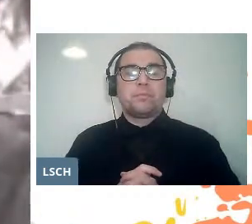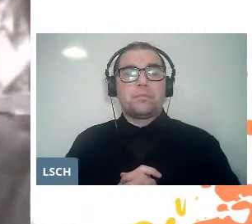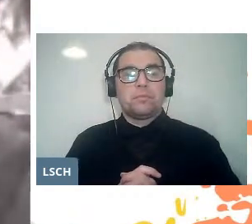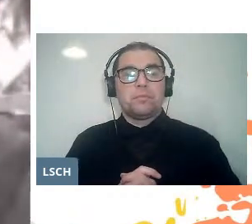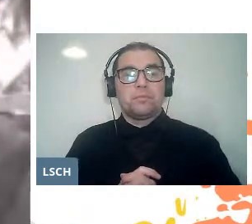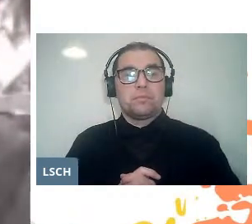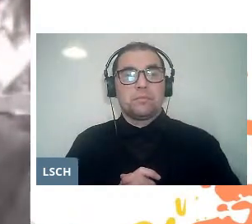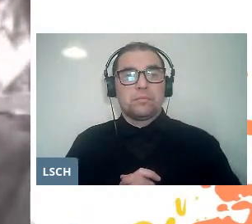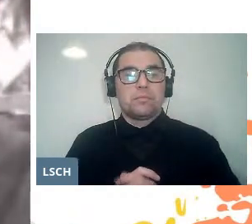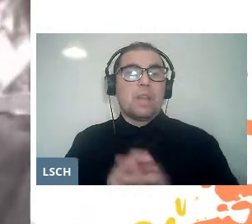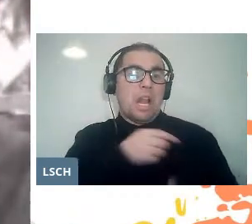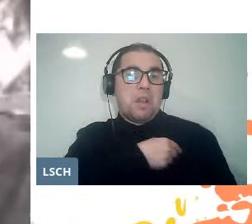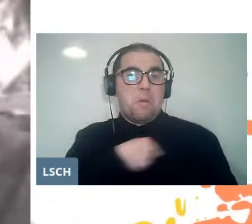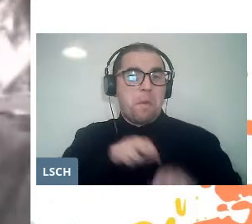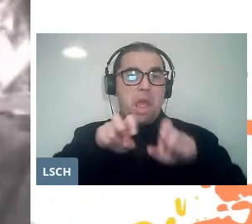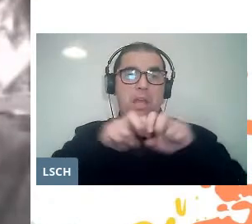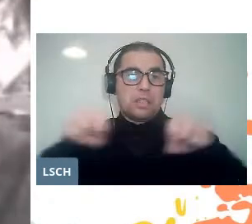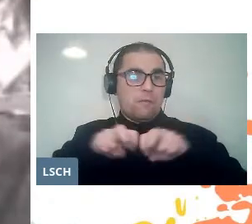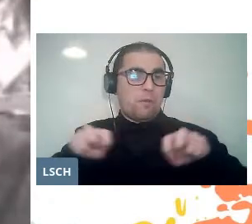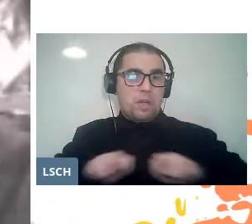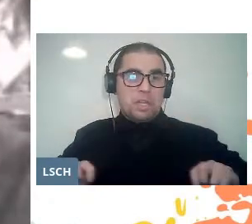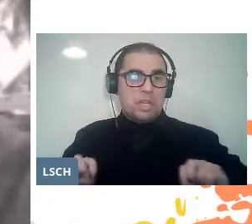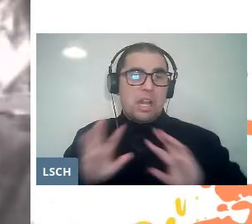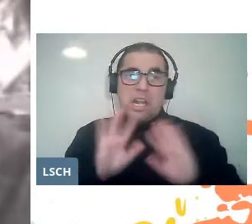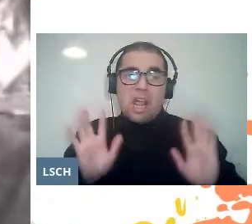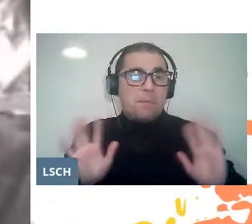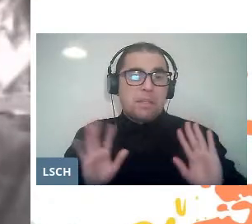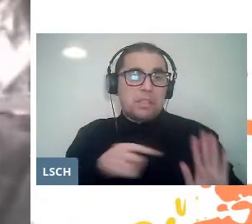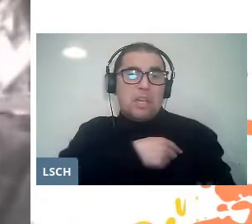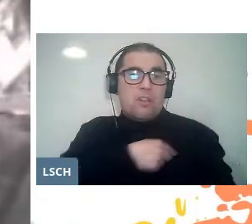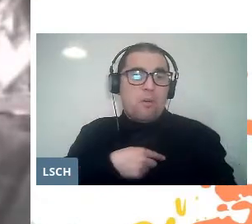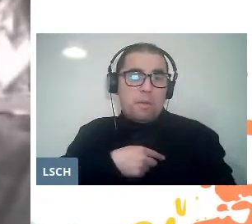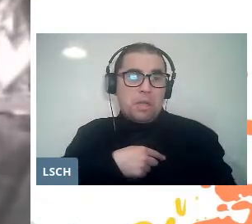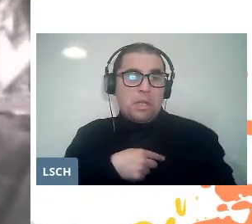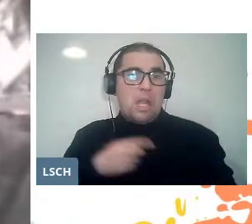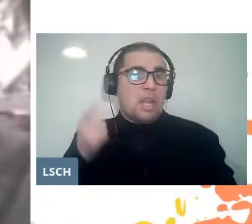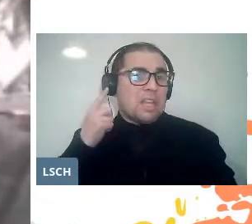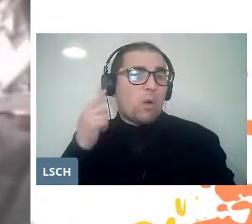the name: "that sound together or are together".